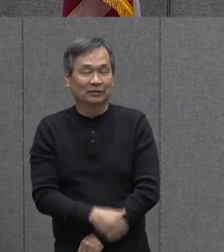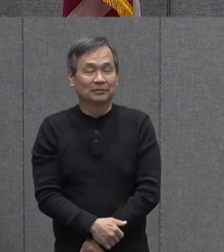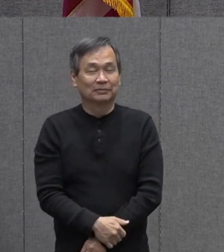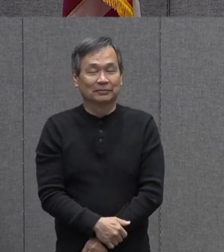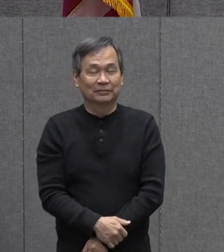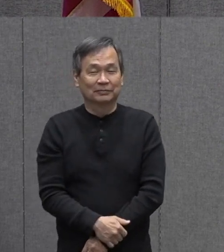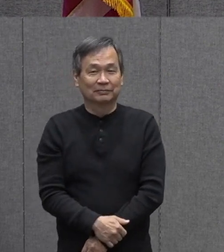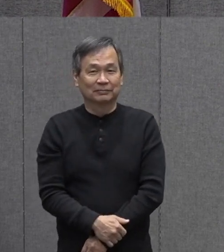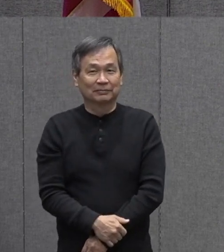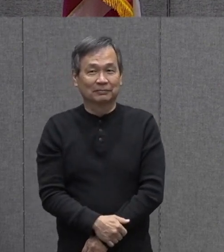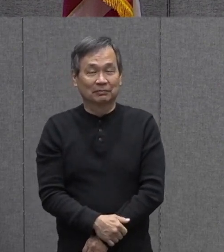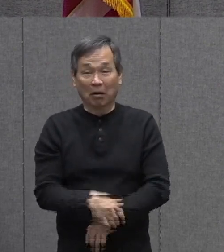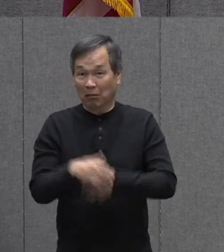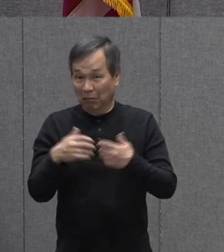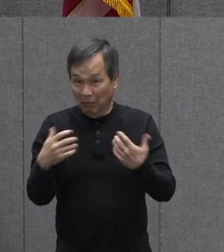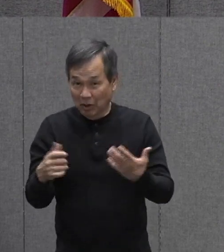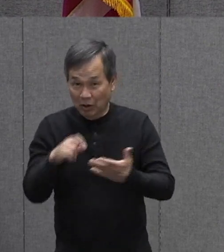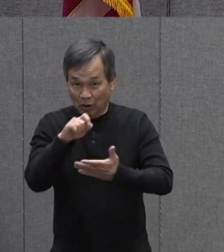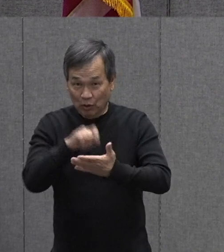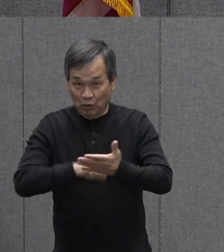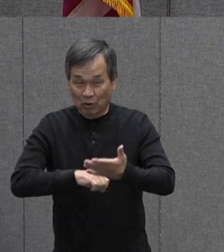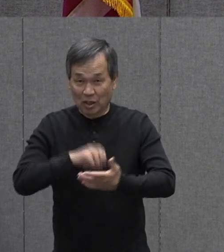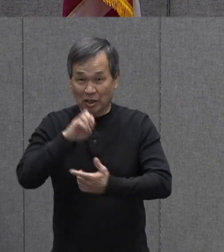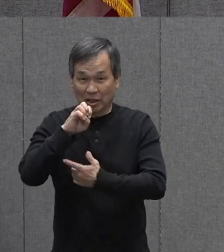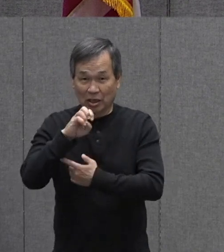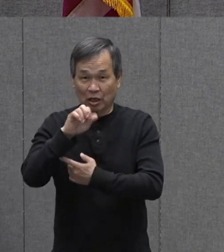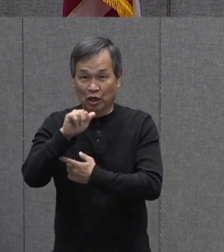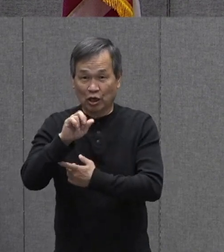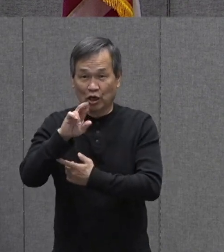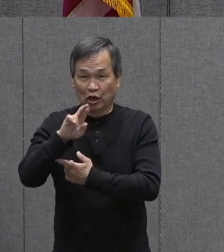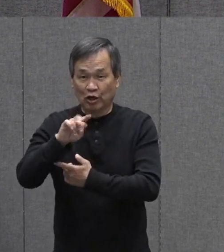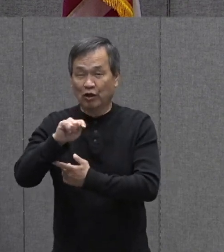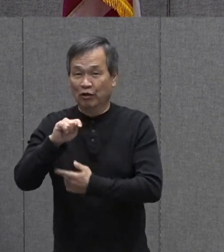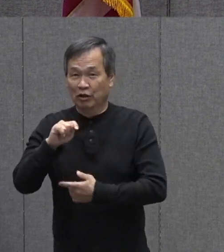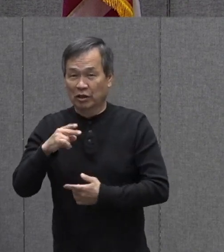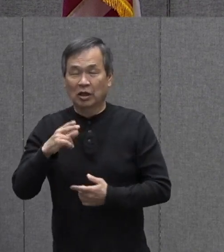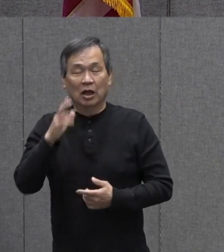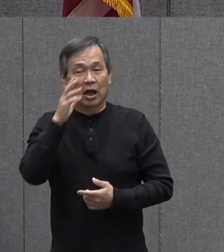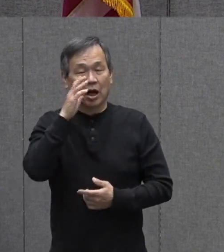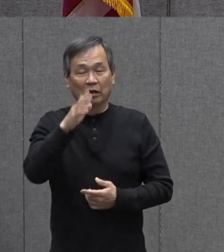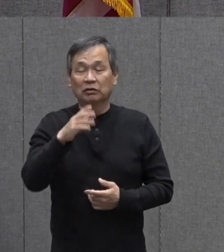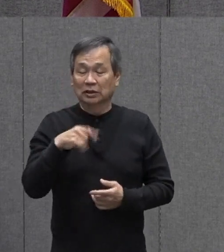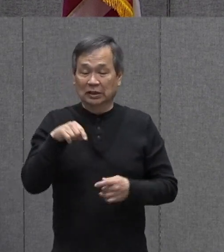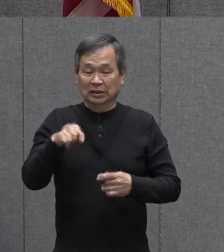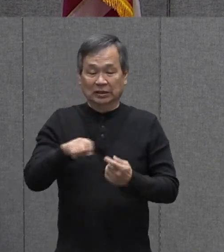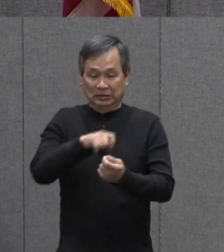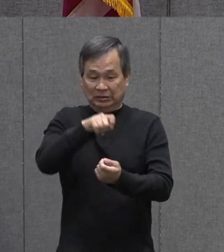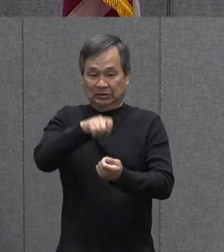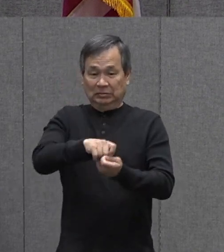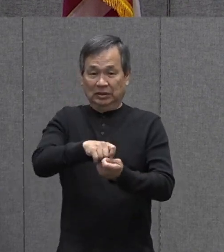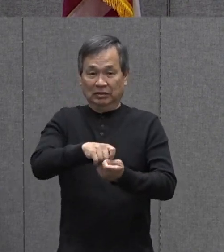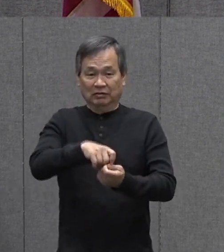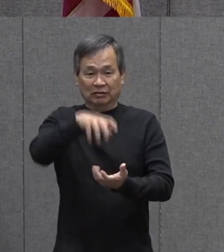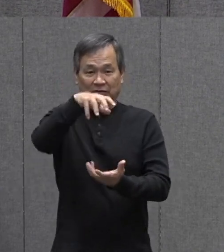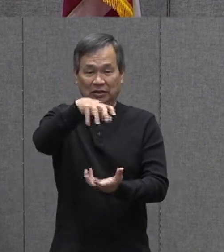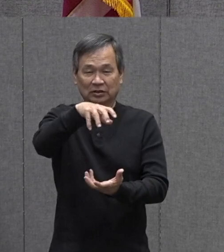I'm gonna write Earth. And because we're talking about Planet Earth, I'm going to capitalize my first letter. I'm gonna capitalize that E.